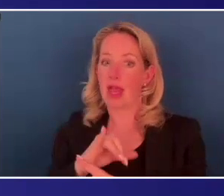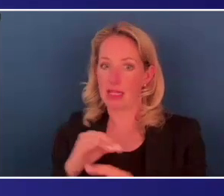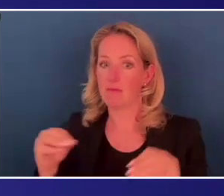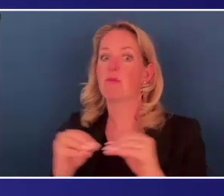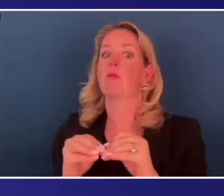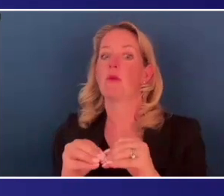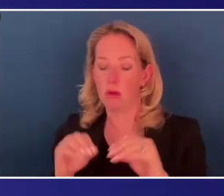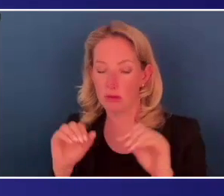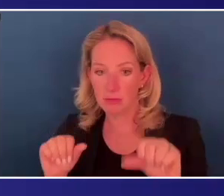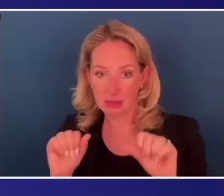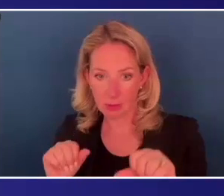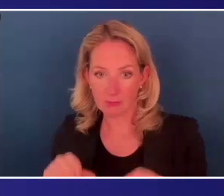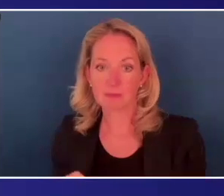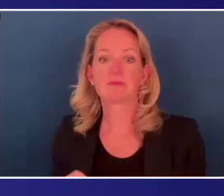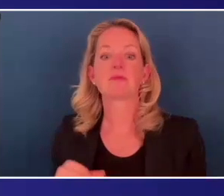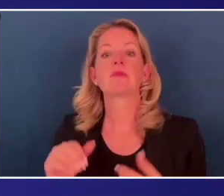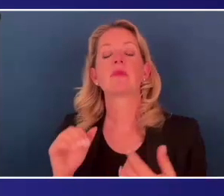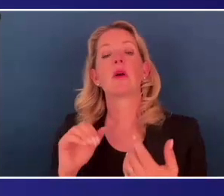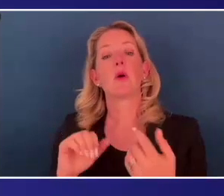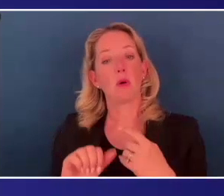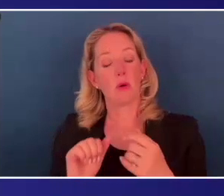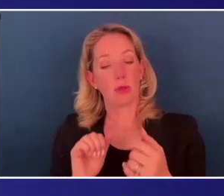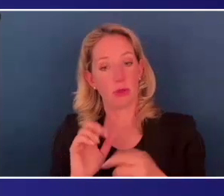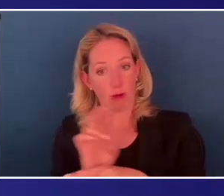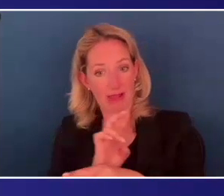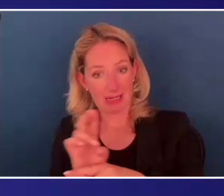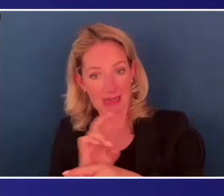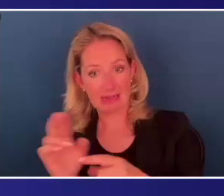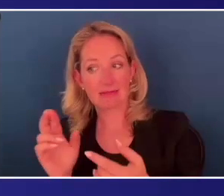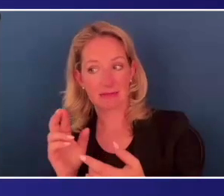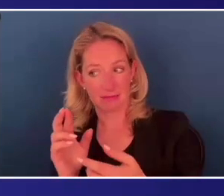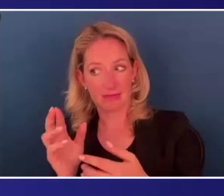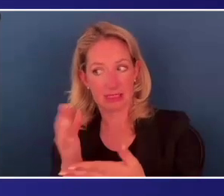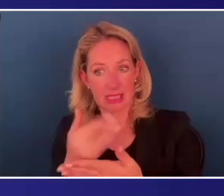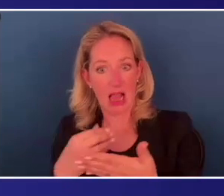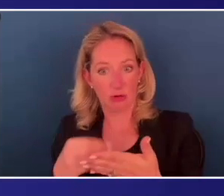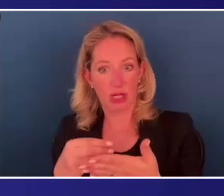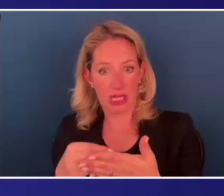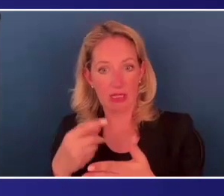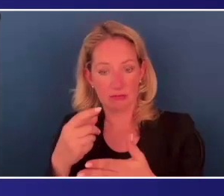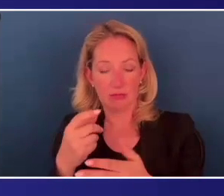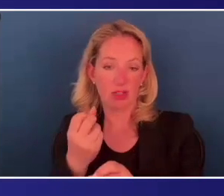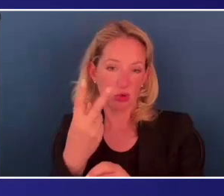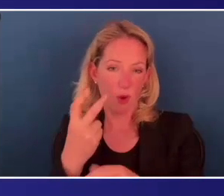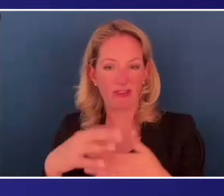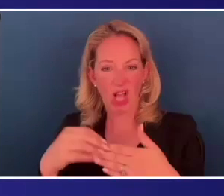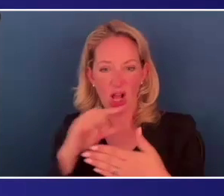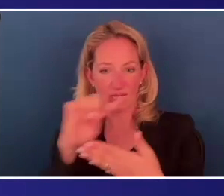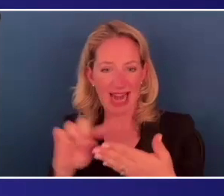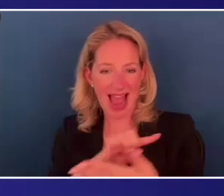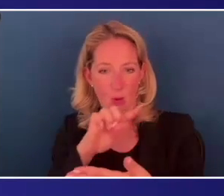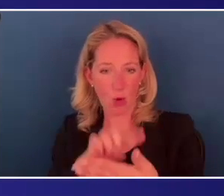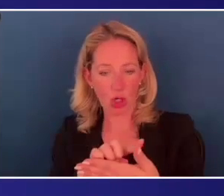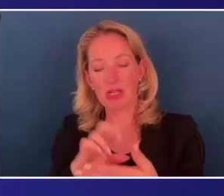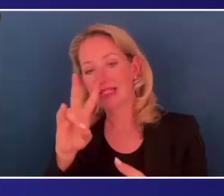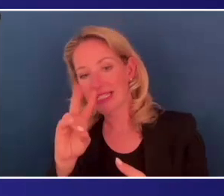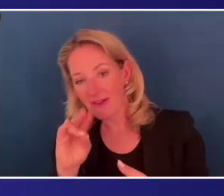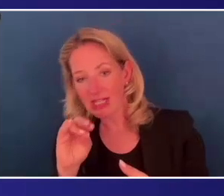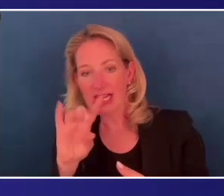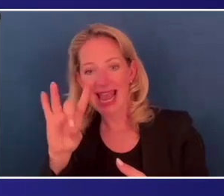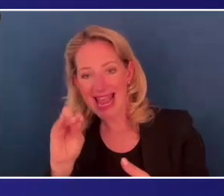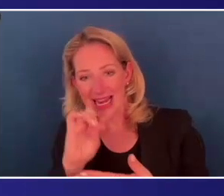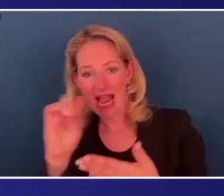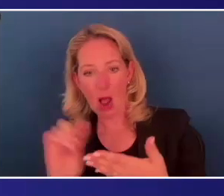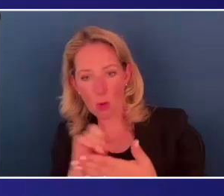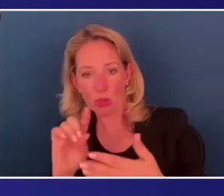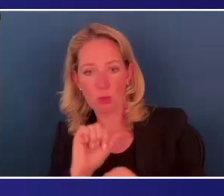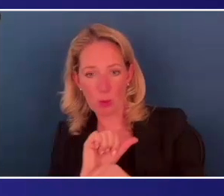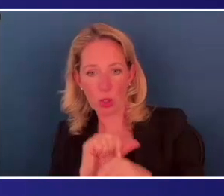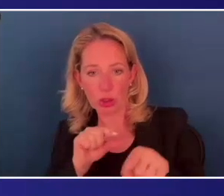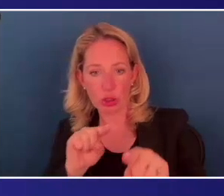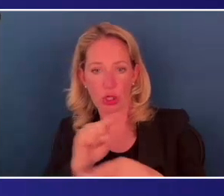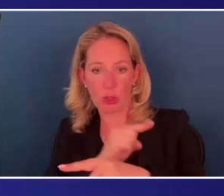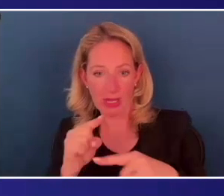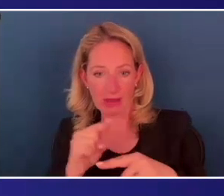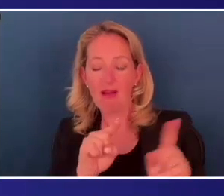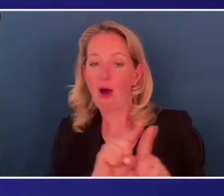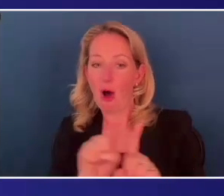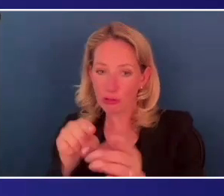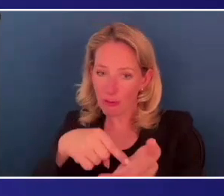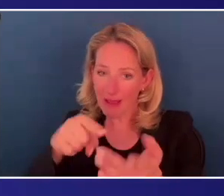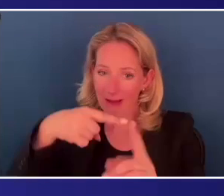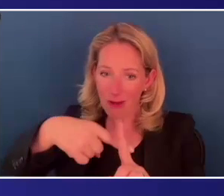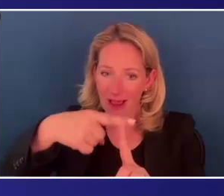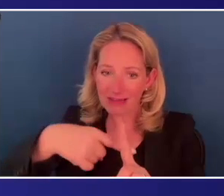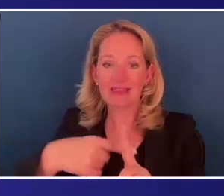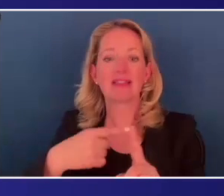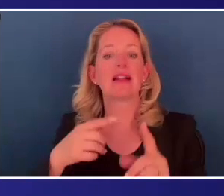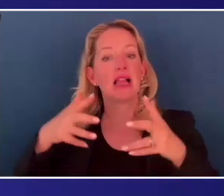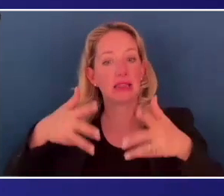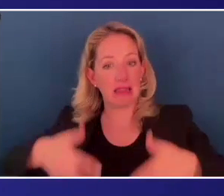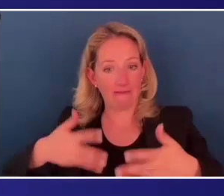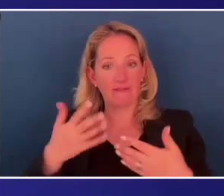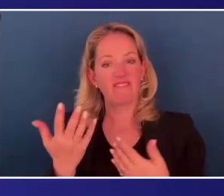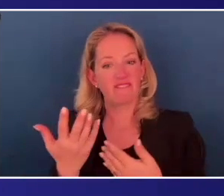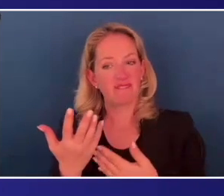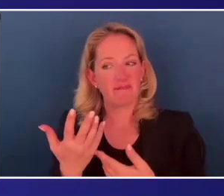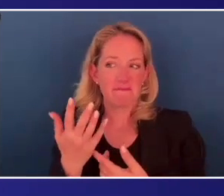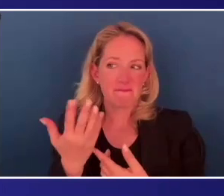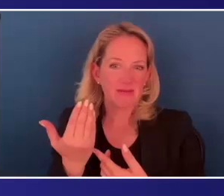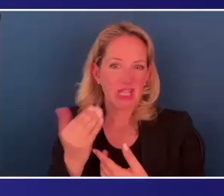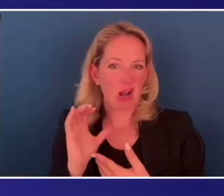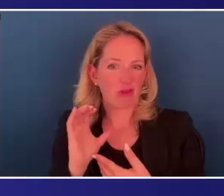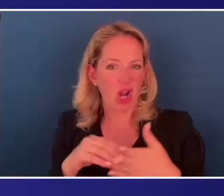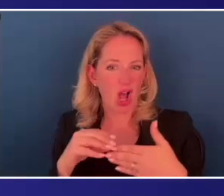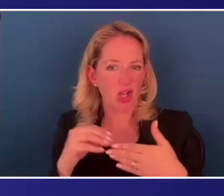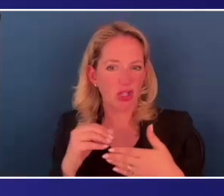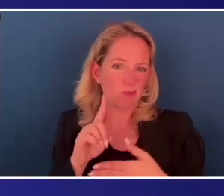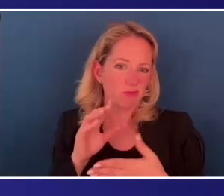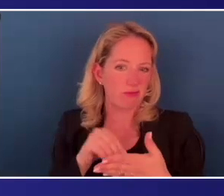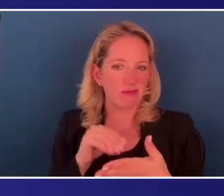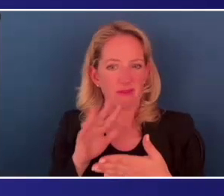With our resident salary, averaging $1212 per hour for the 70 to 80ÿh we work in a week and after rent I am left with $1,500 for food, basic necessities, gas.